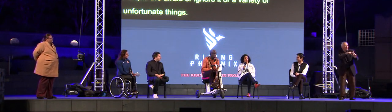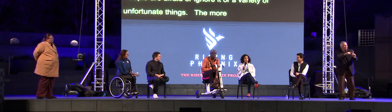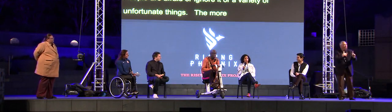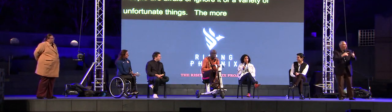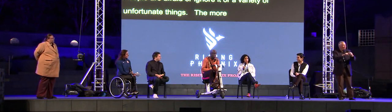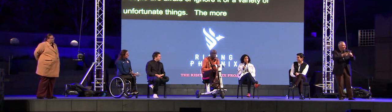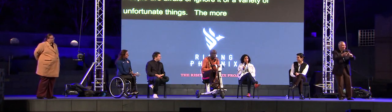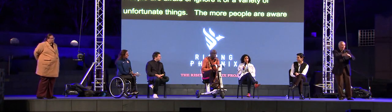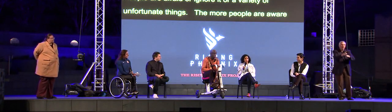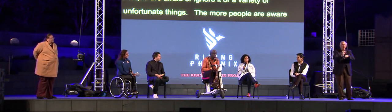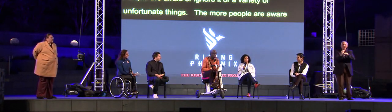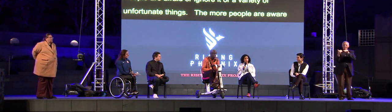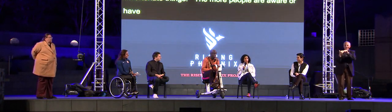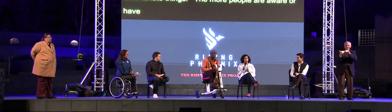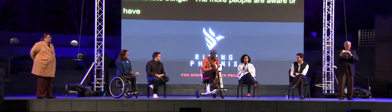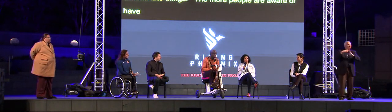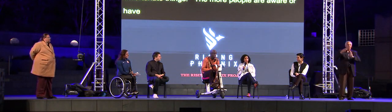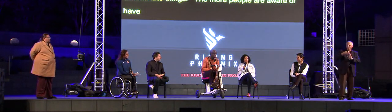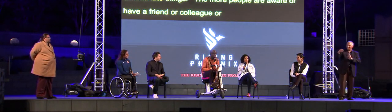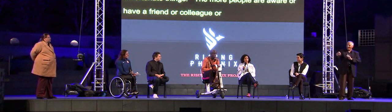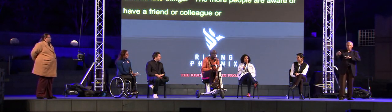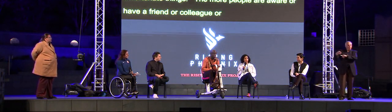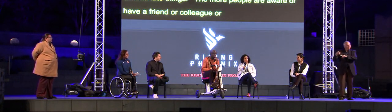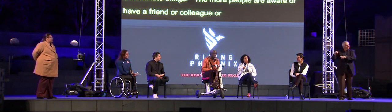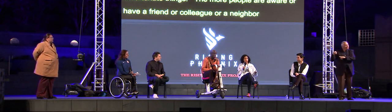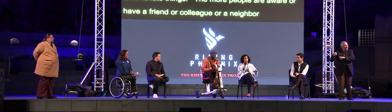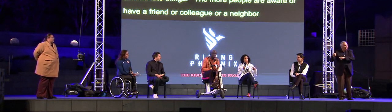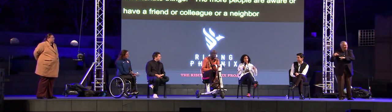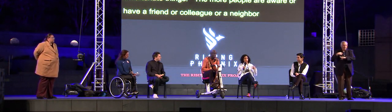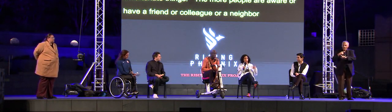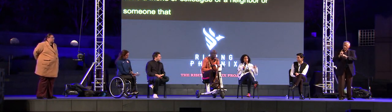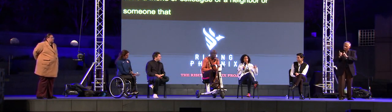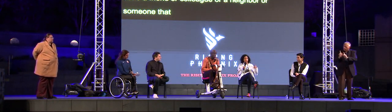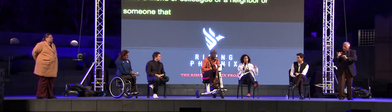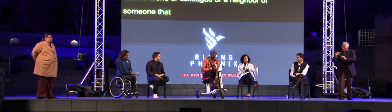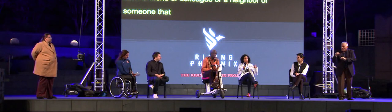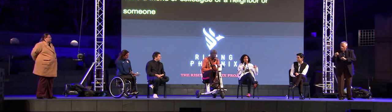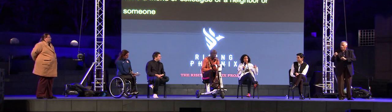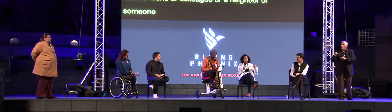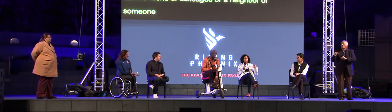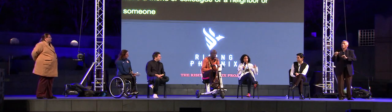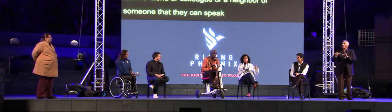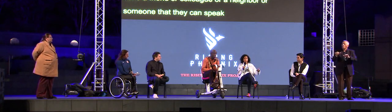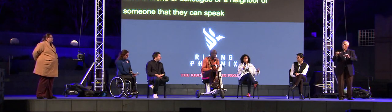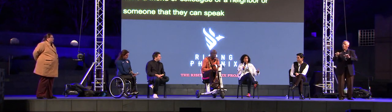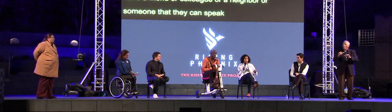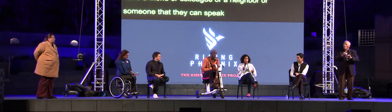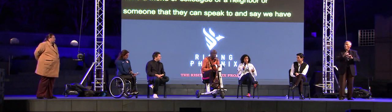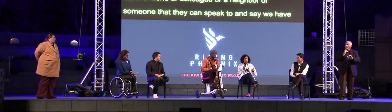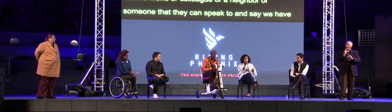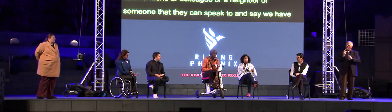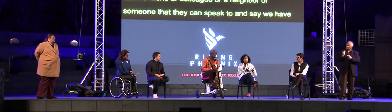or a neighbor or someone that they can speak to and say, we have more similarities than differences.